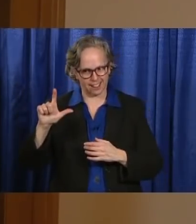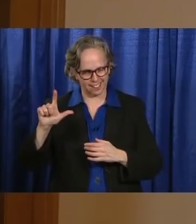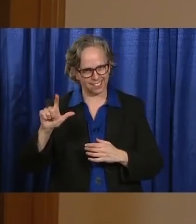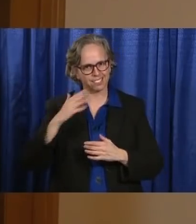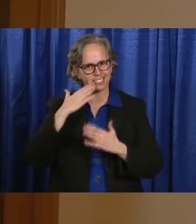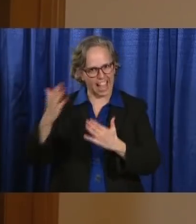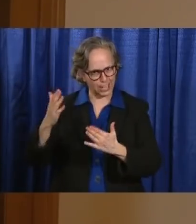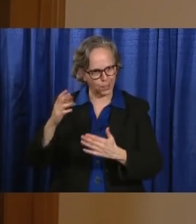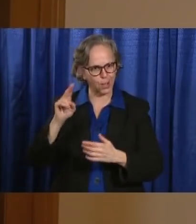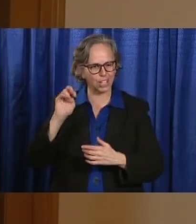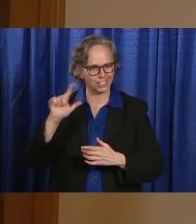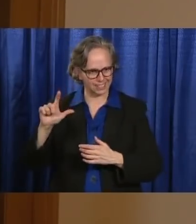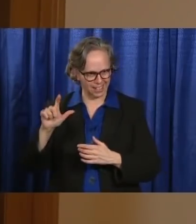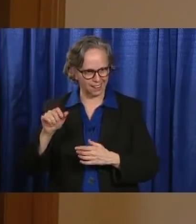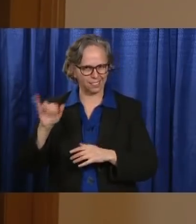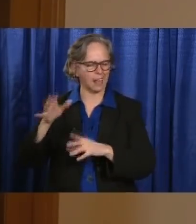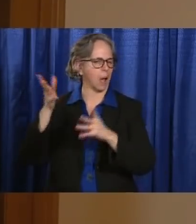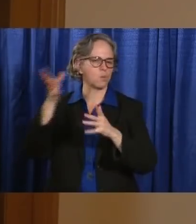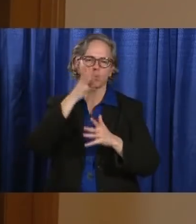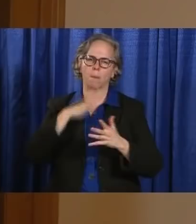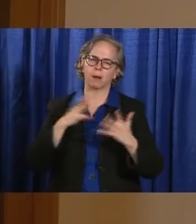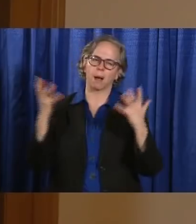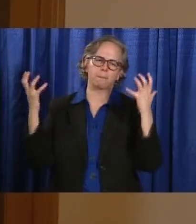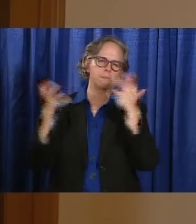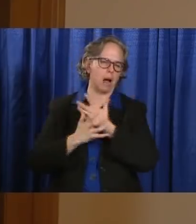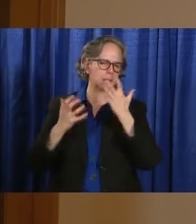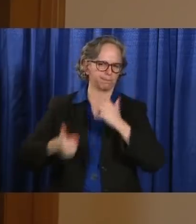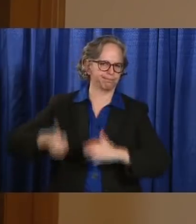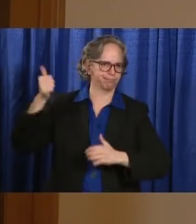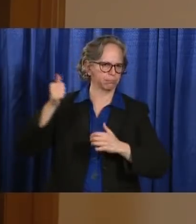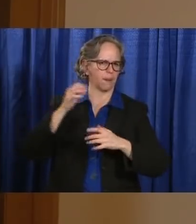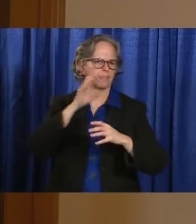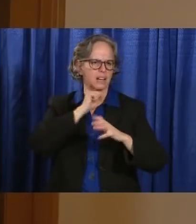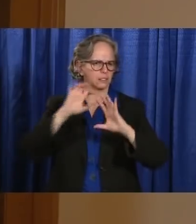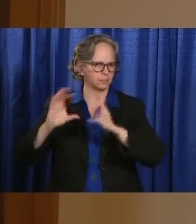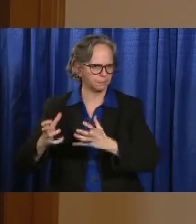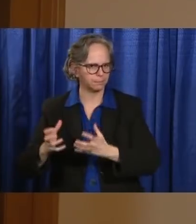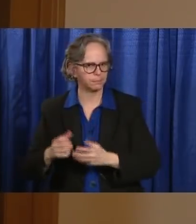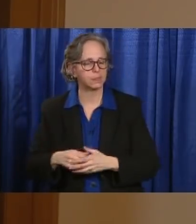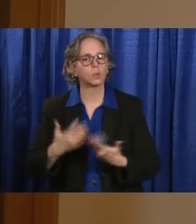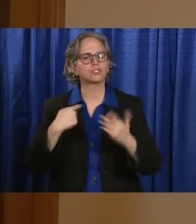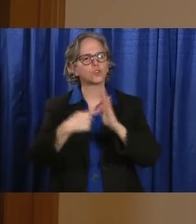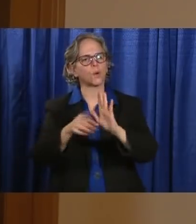"AT ONE POINT. THANK YOU URSEL McELROY, YOU